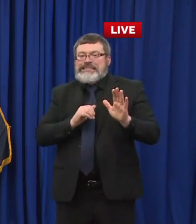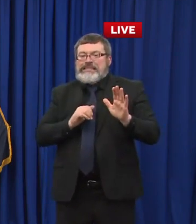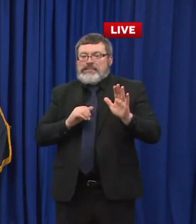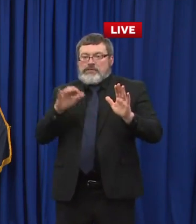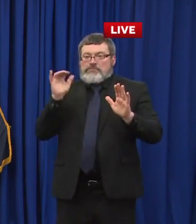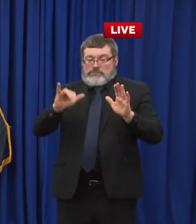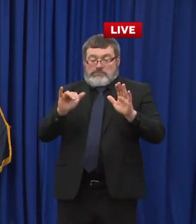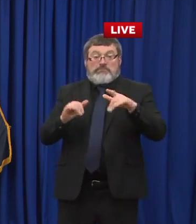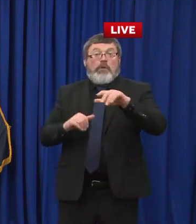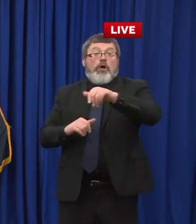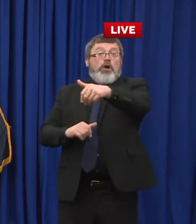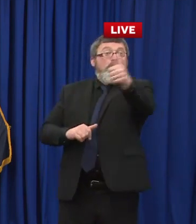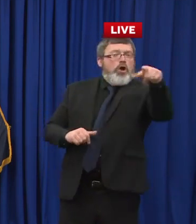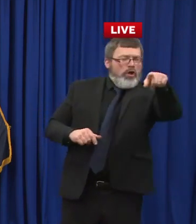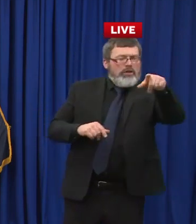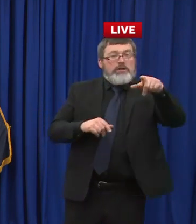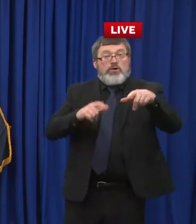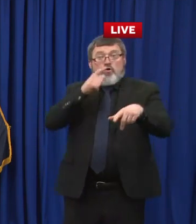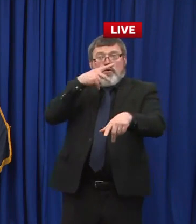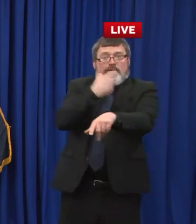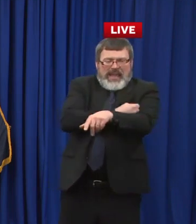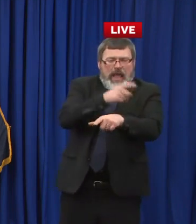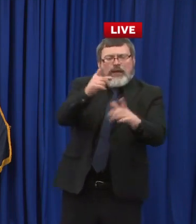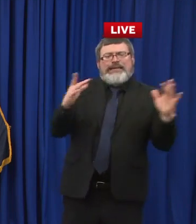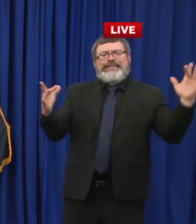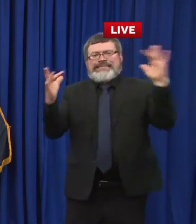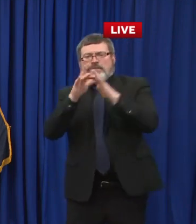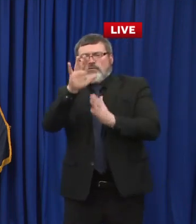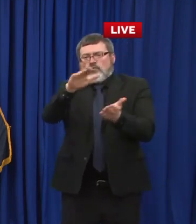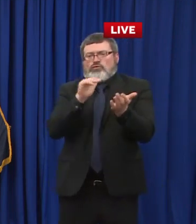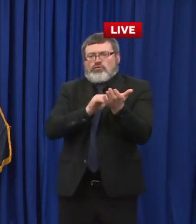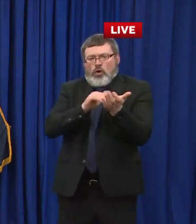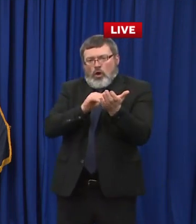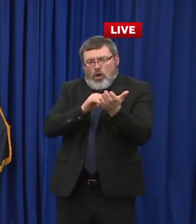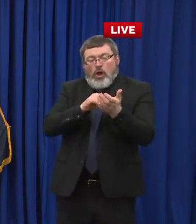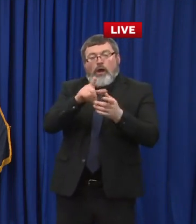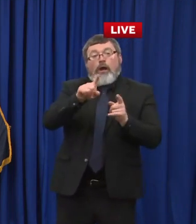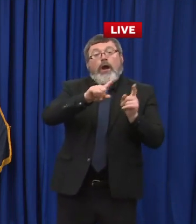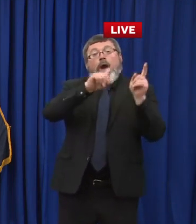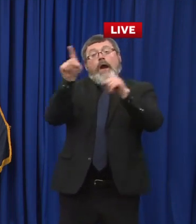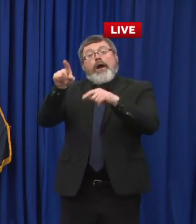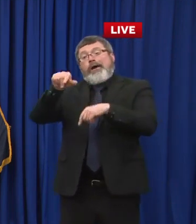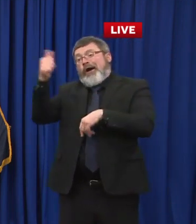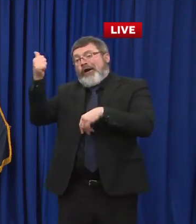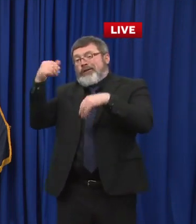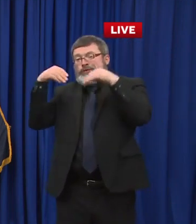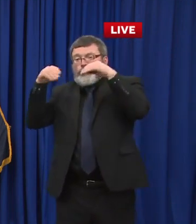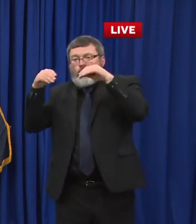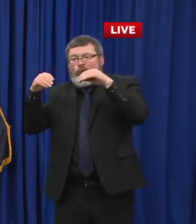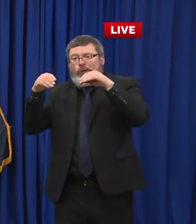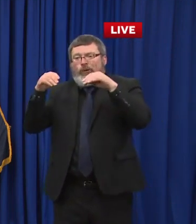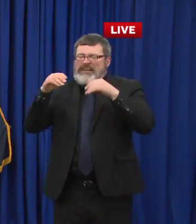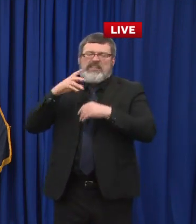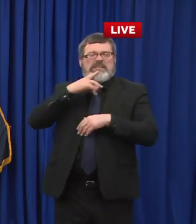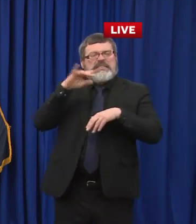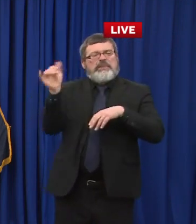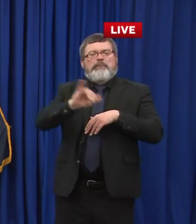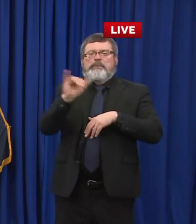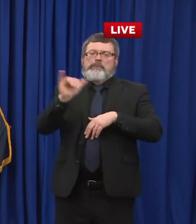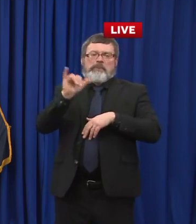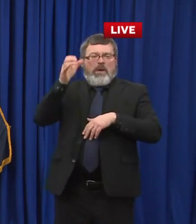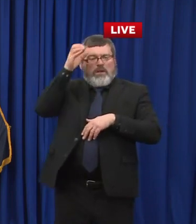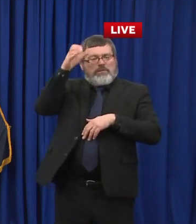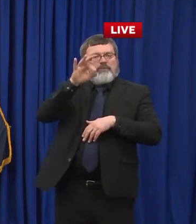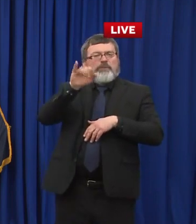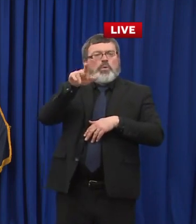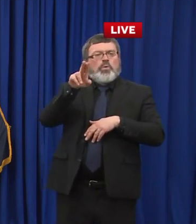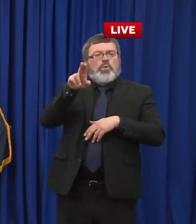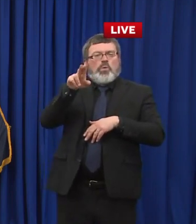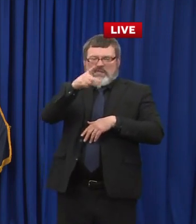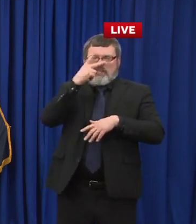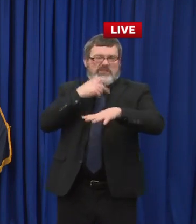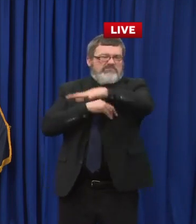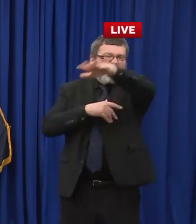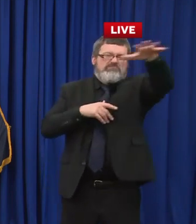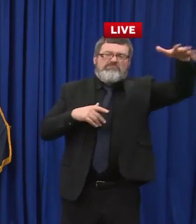WE WANT TO REMIND FOLKS THAT THE VAST MAJORITY OF PEOPLE WILL GET THERE VACCINE THROUGH THEIR DOCTOR OR HOPEFULLY AS EASY AND TRADITIONALLY AS GETTING A FLU SHOT.